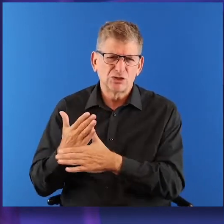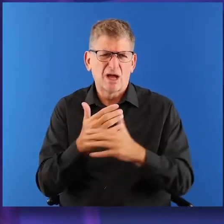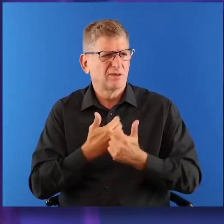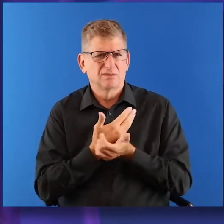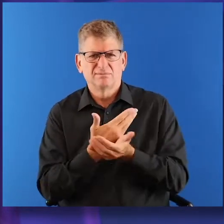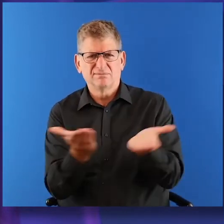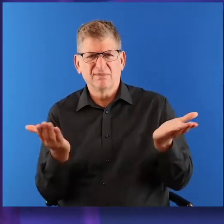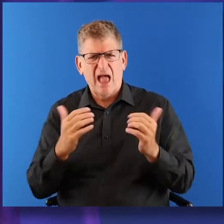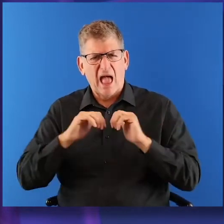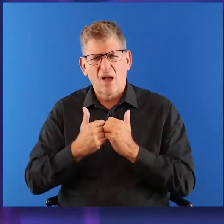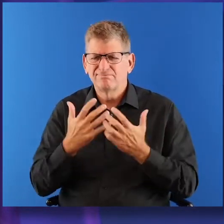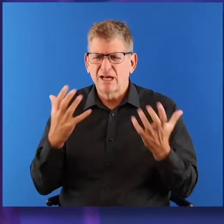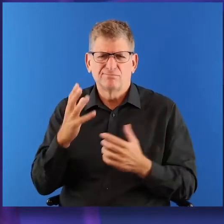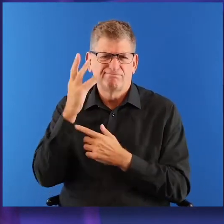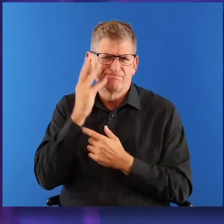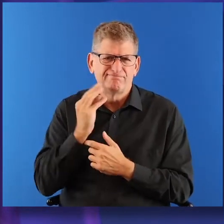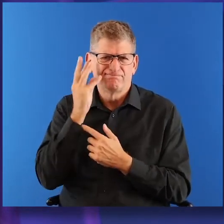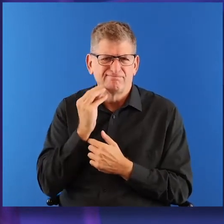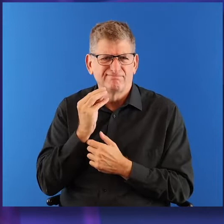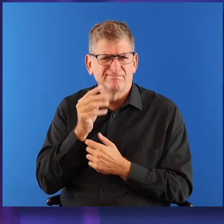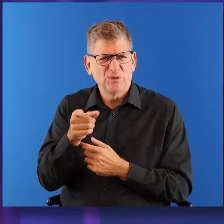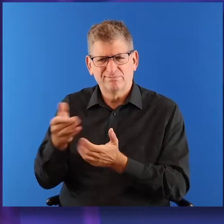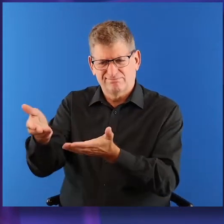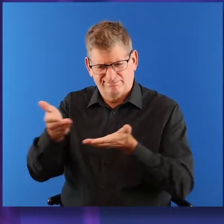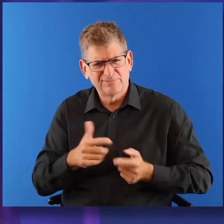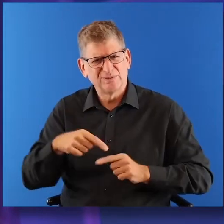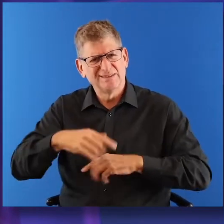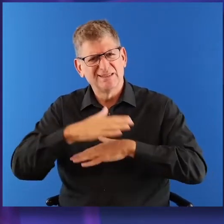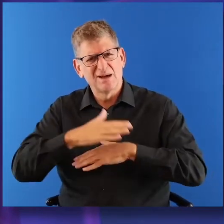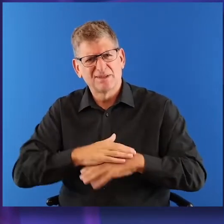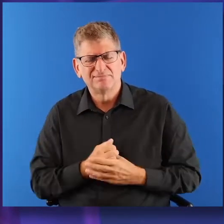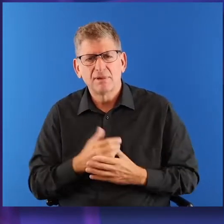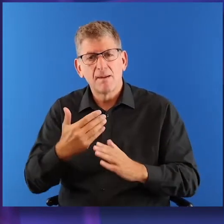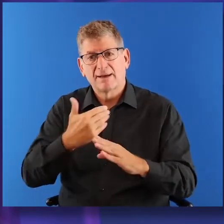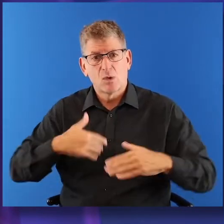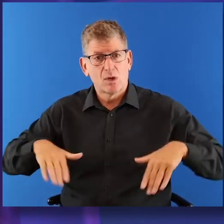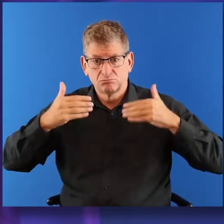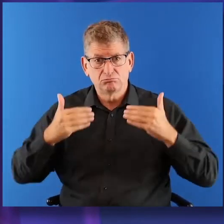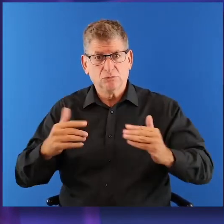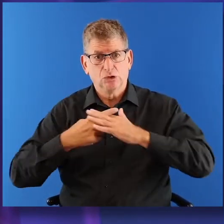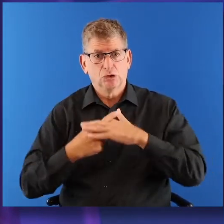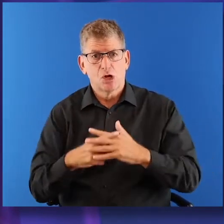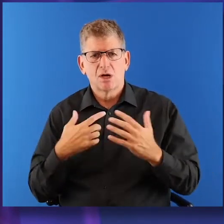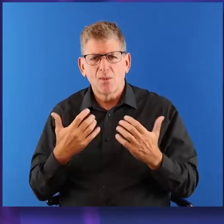Before we begin, I want to let everybody know the depth of perspective on